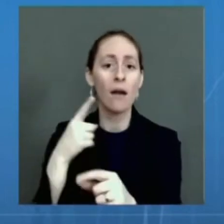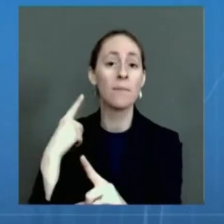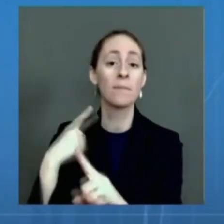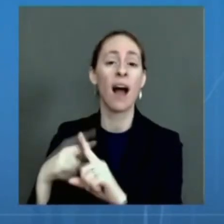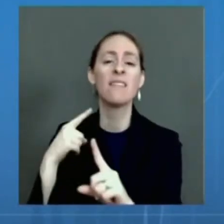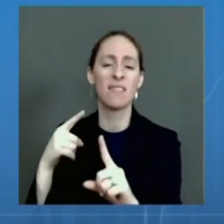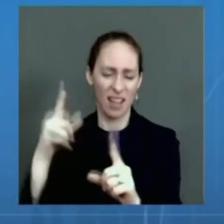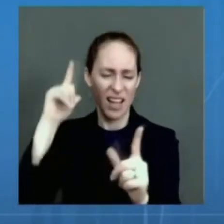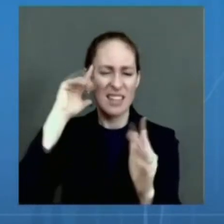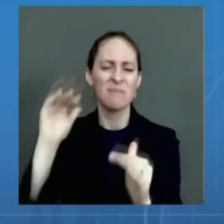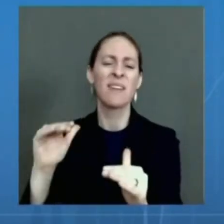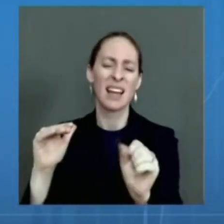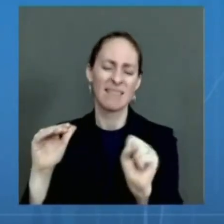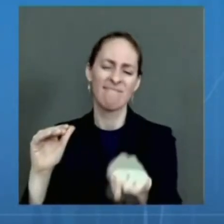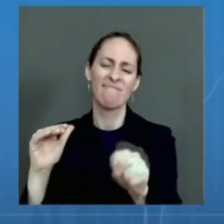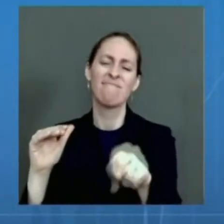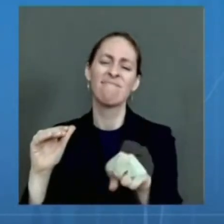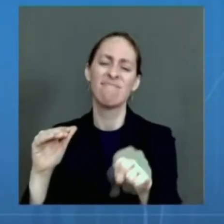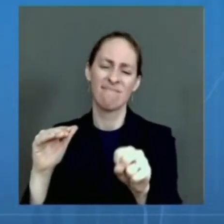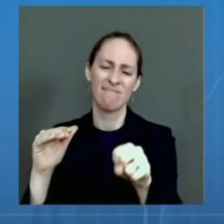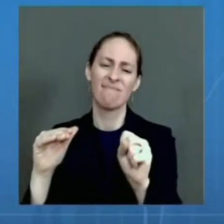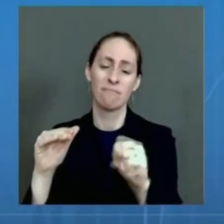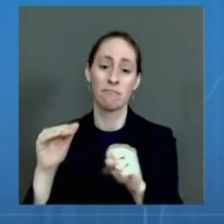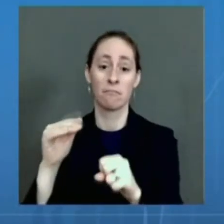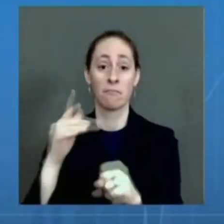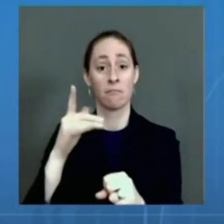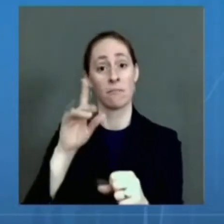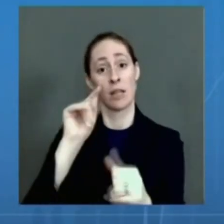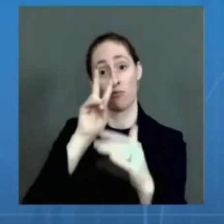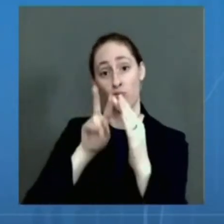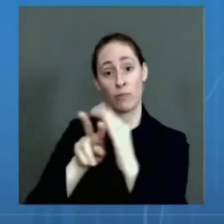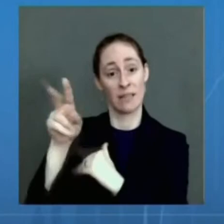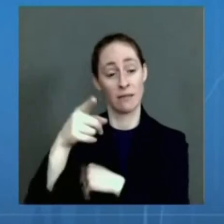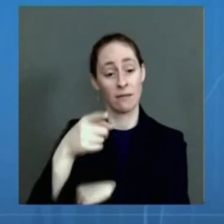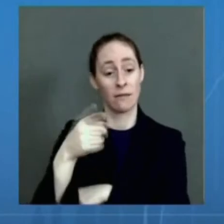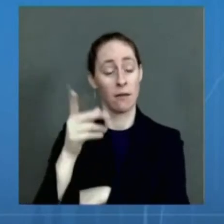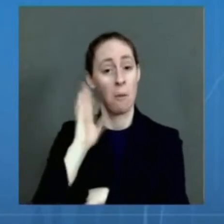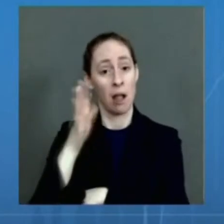CASE WILL LIKELY BE